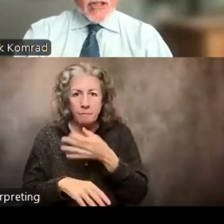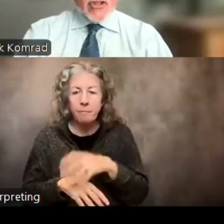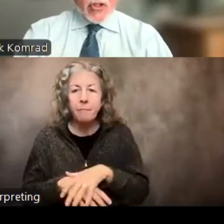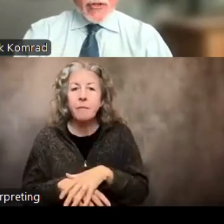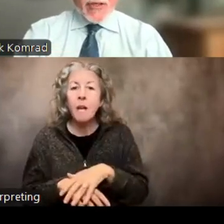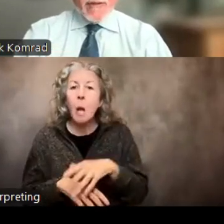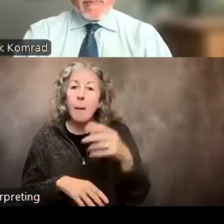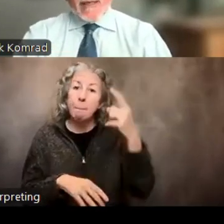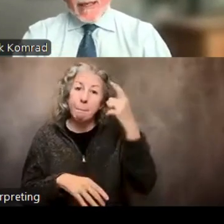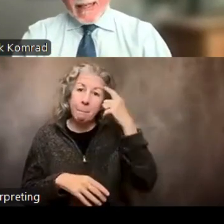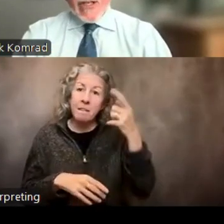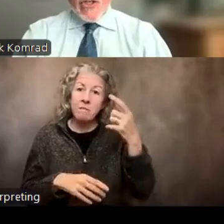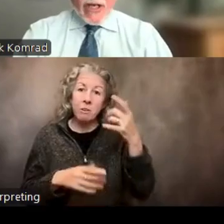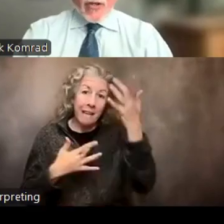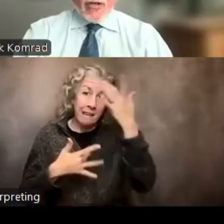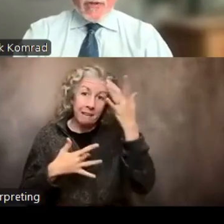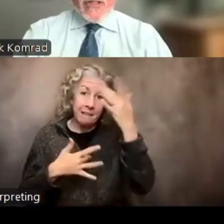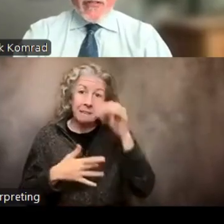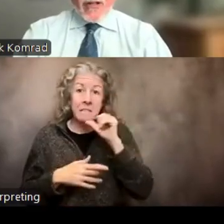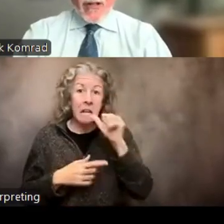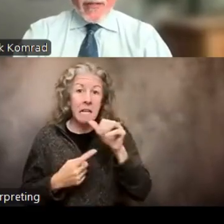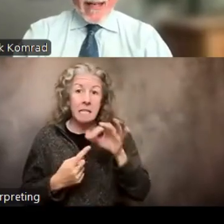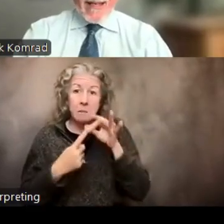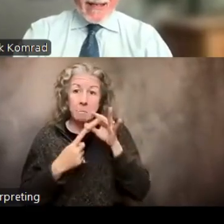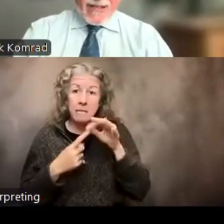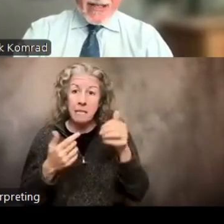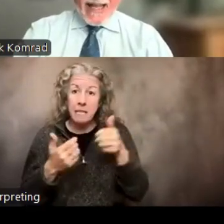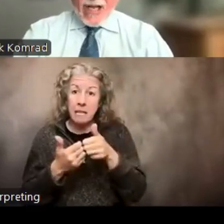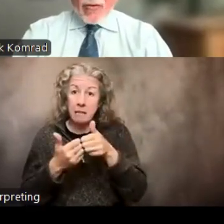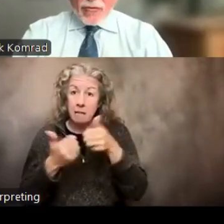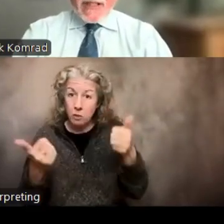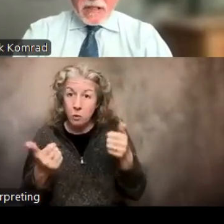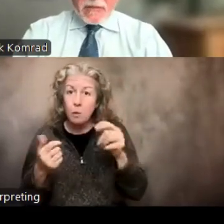excluded, but in general, it was felt that you can't reasonably